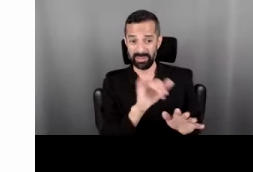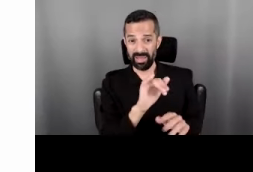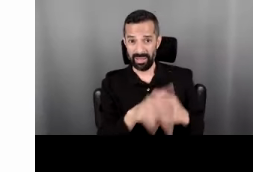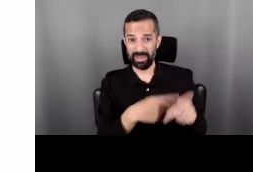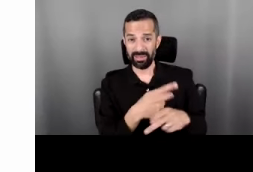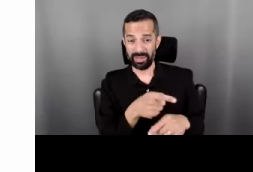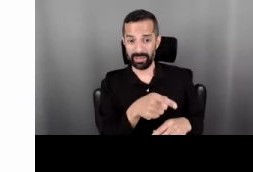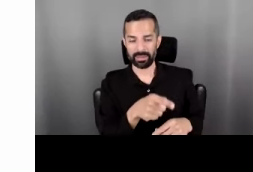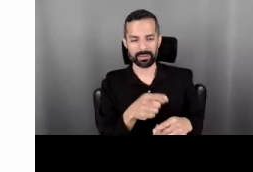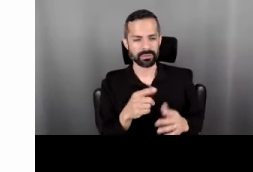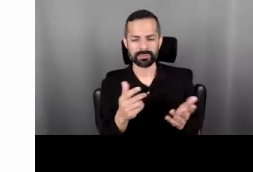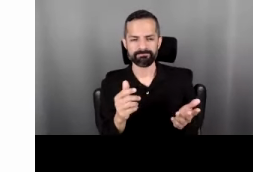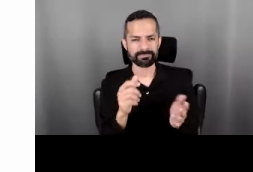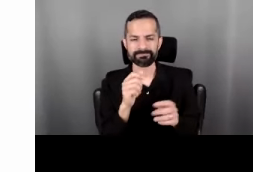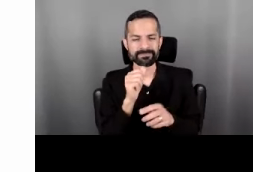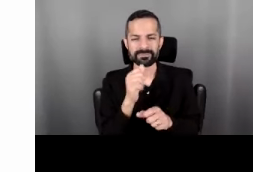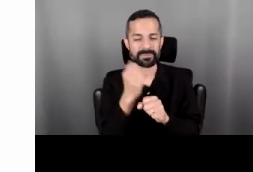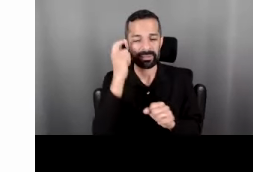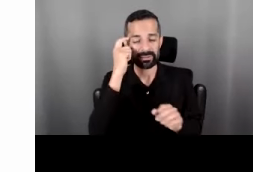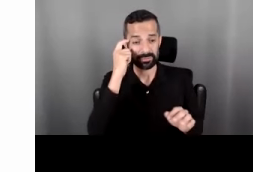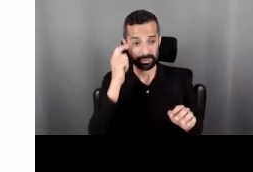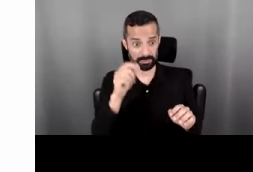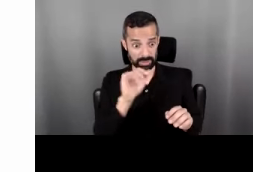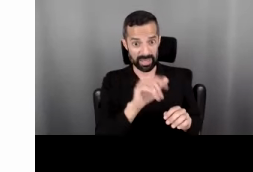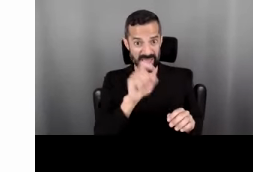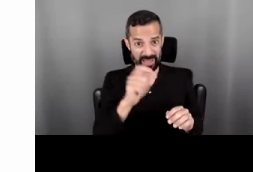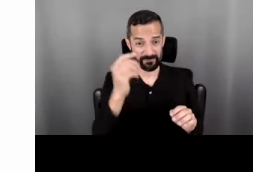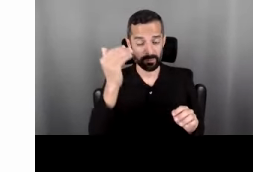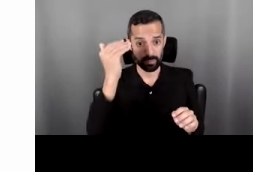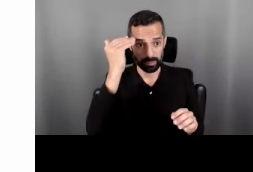expertise to be immediately known to some submitters.